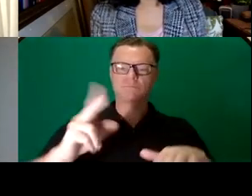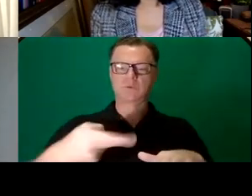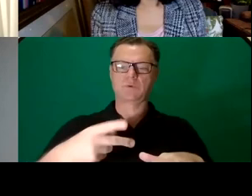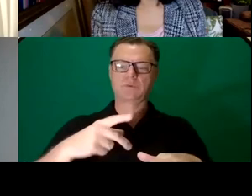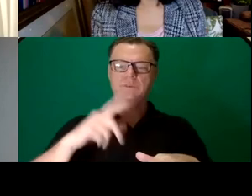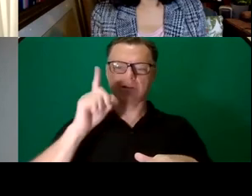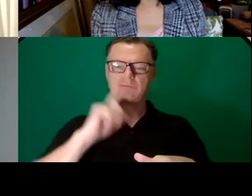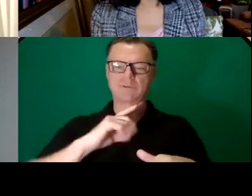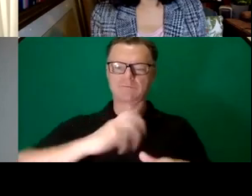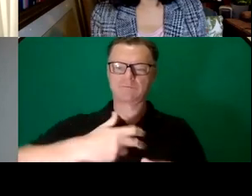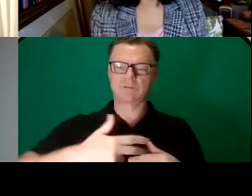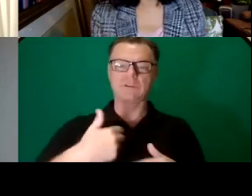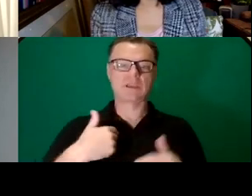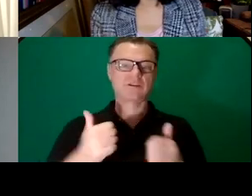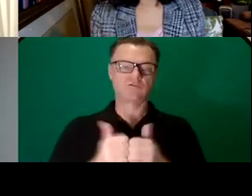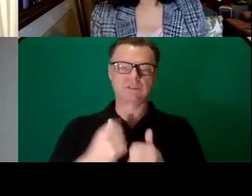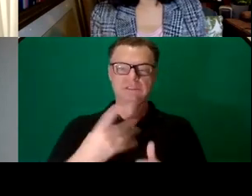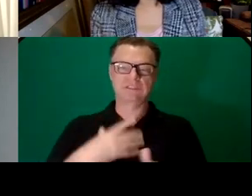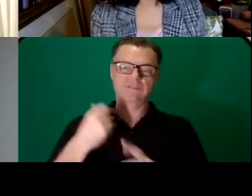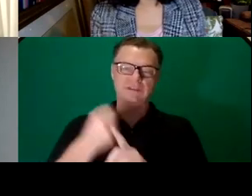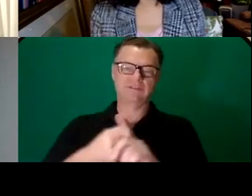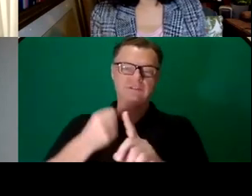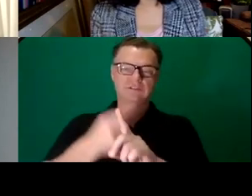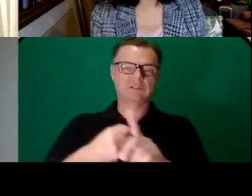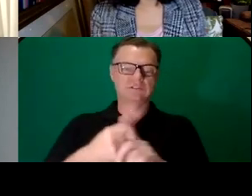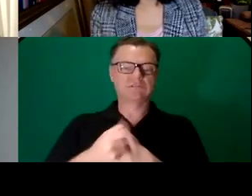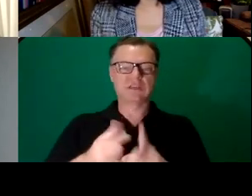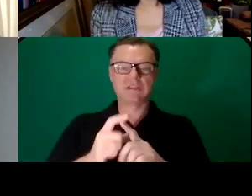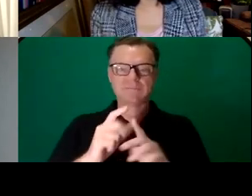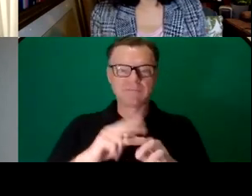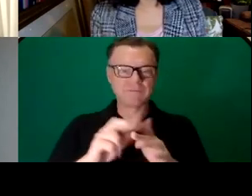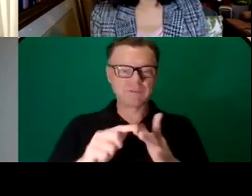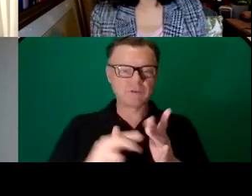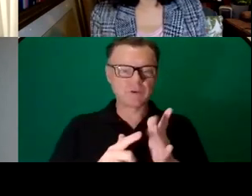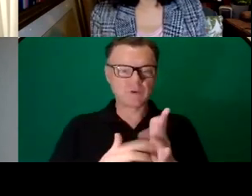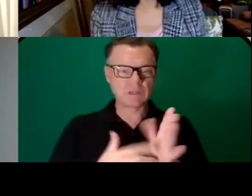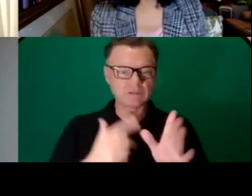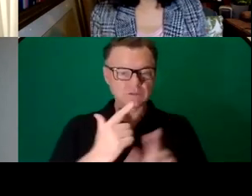definitely agree that self-advocating is already a toll. Fiona, did you have a comment?